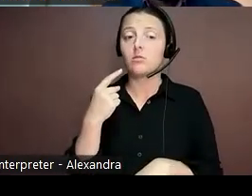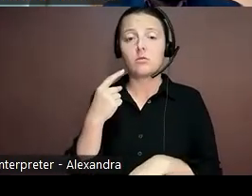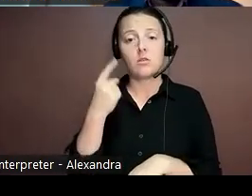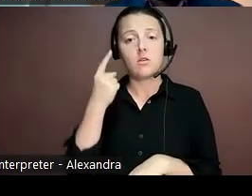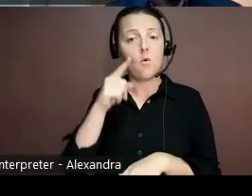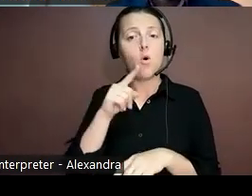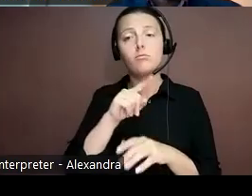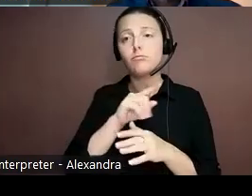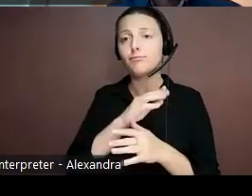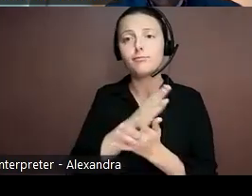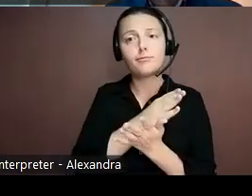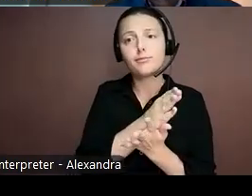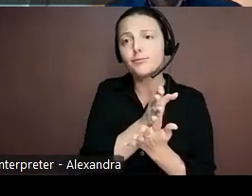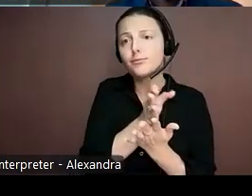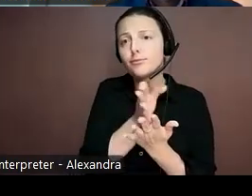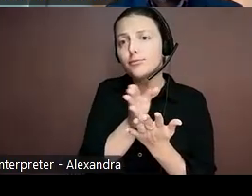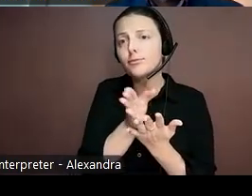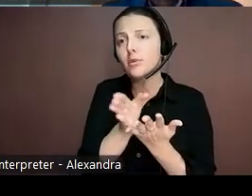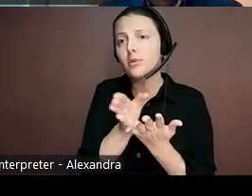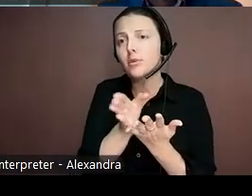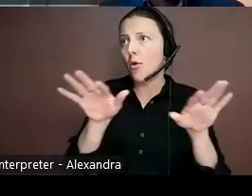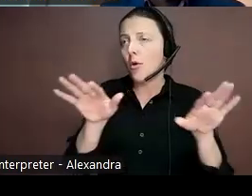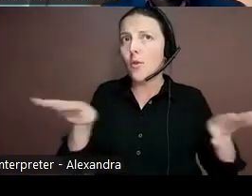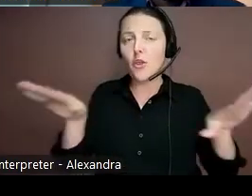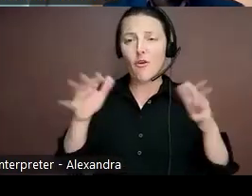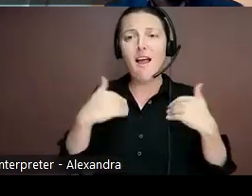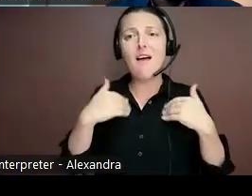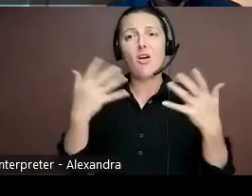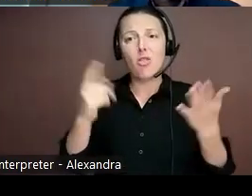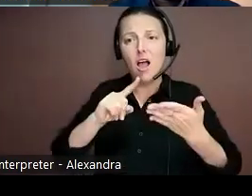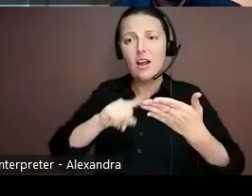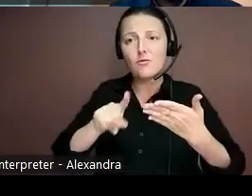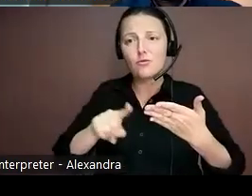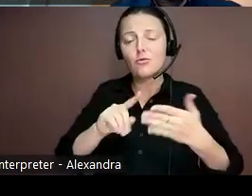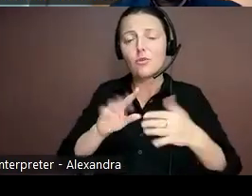out there that uh tells us enough about what contributes to the risk for aggression